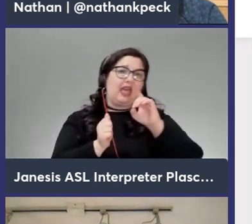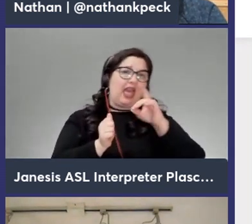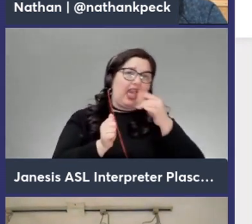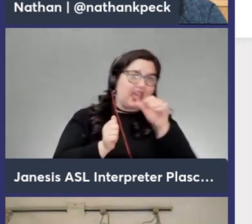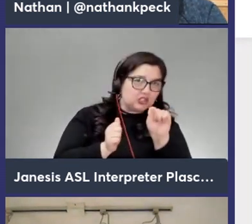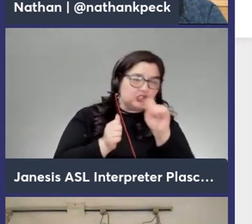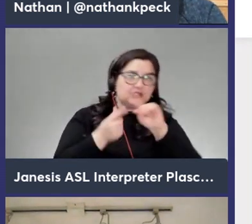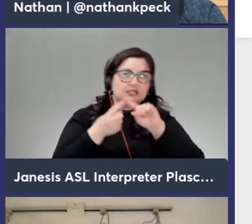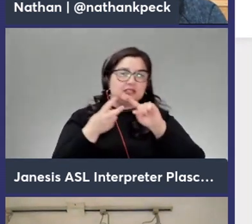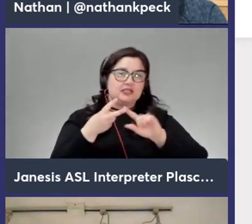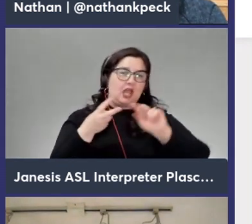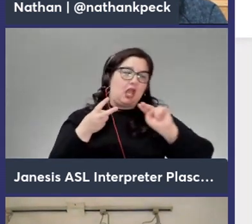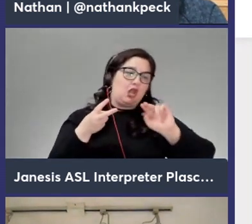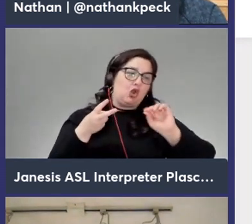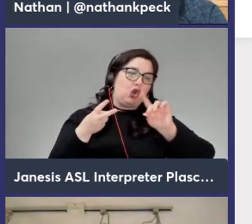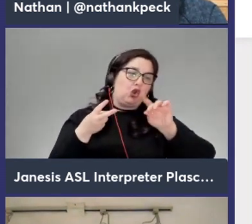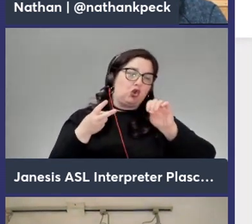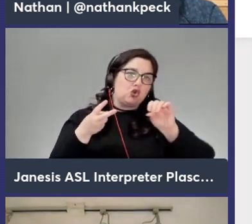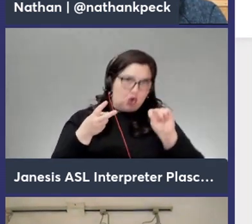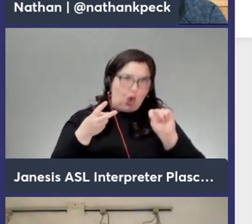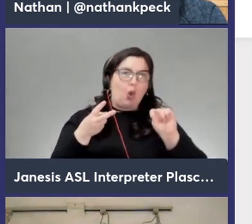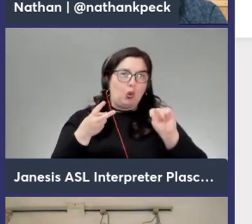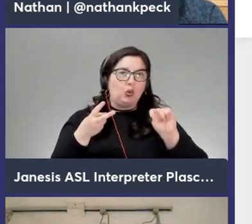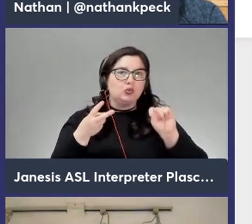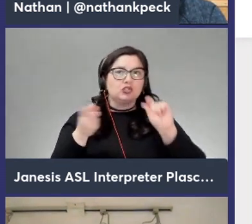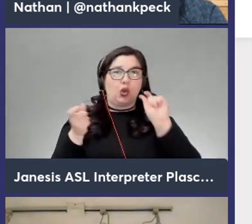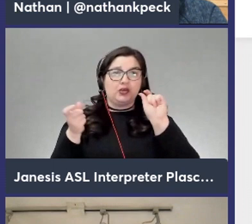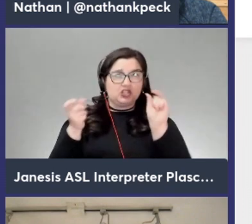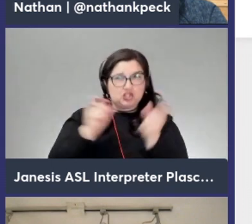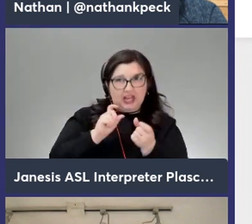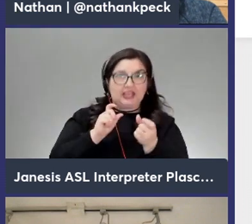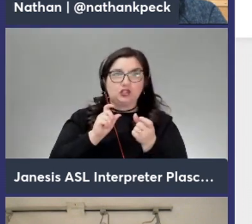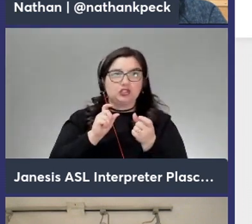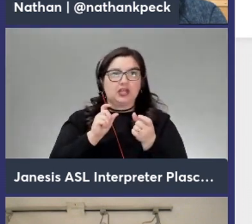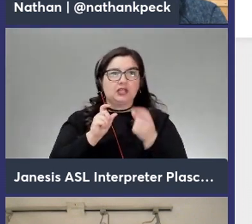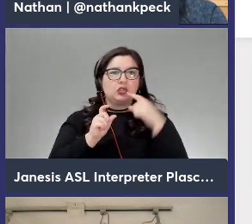in terms of an energy. So we think of,